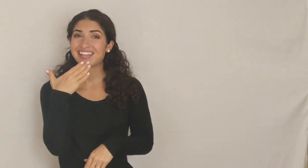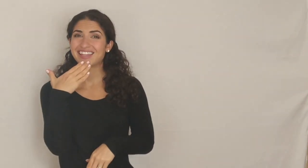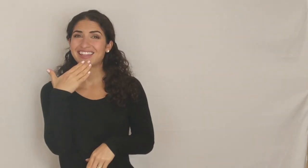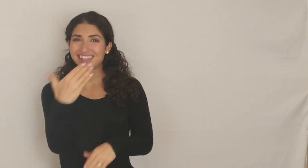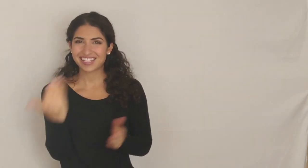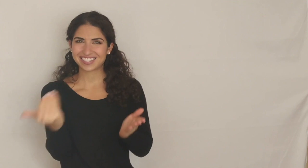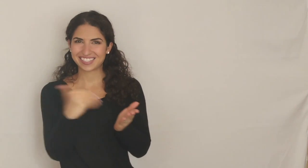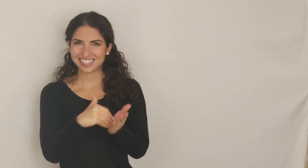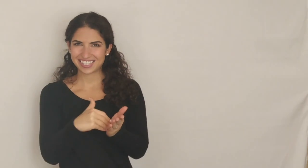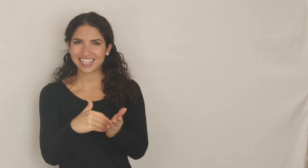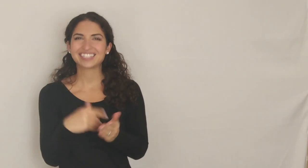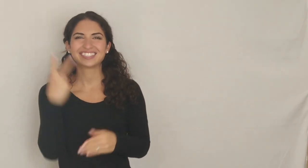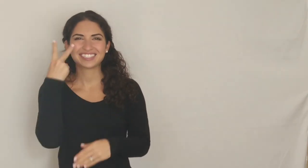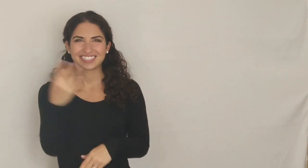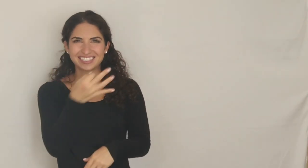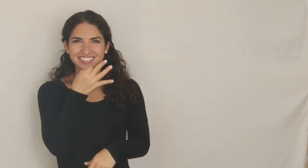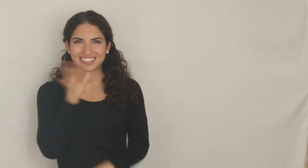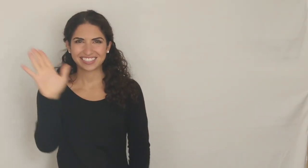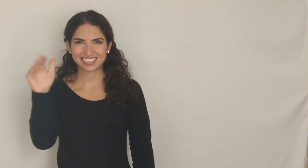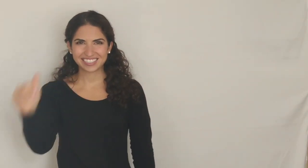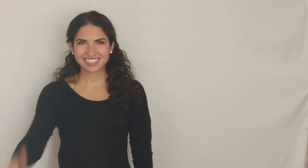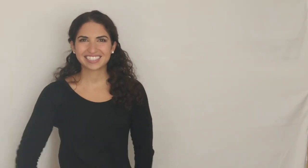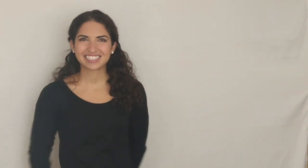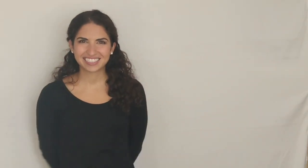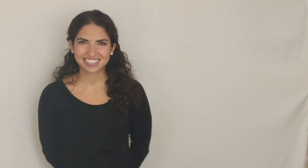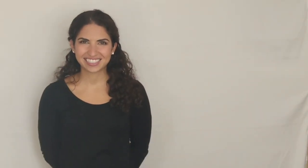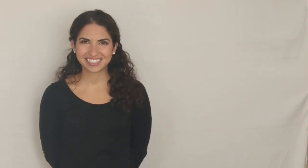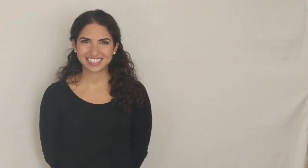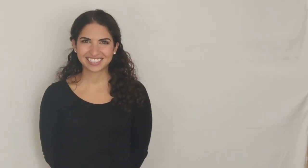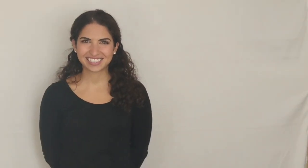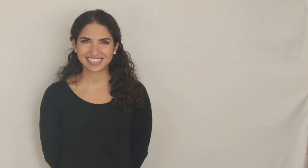Thanks again, and I'll see you soon. Bye!